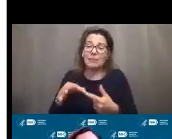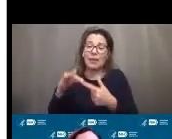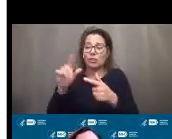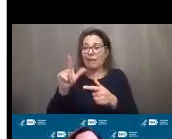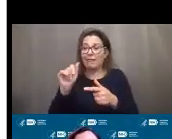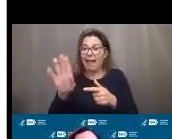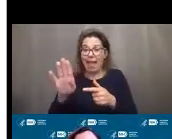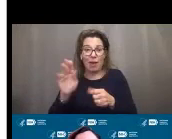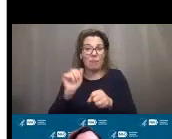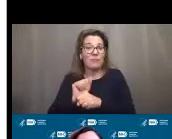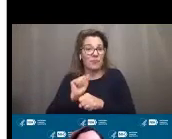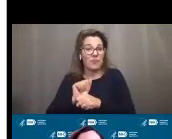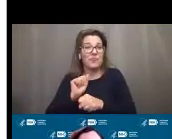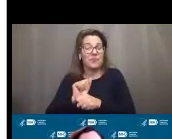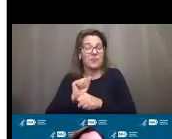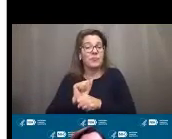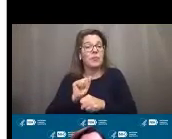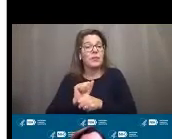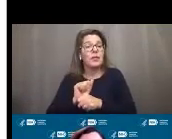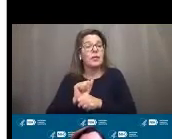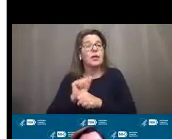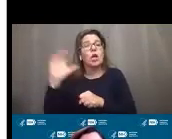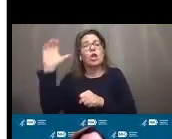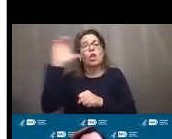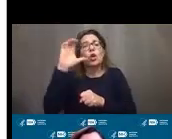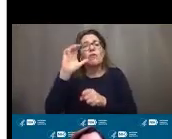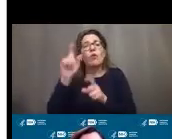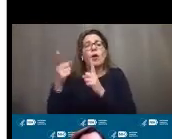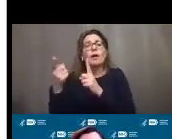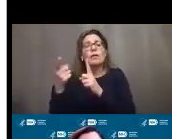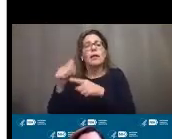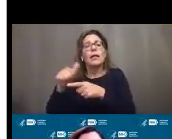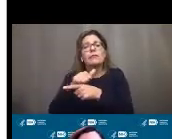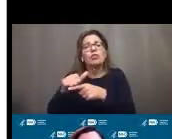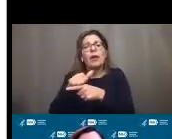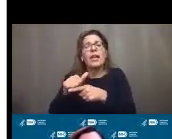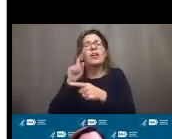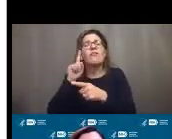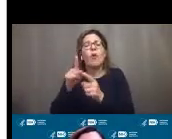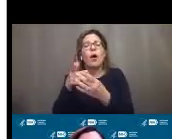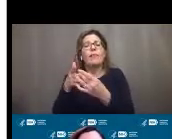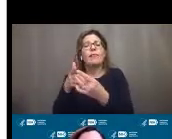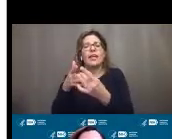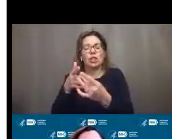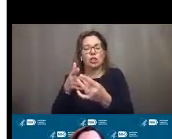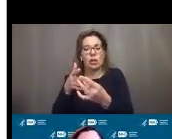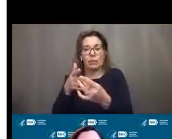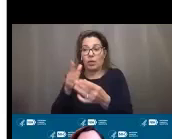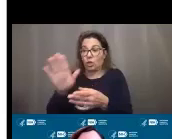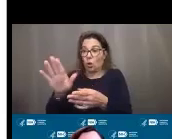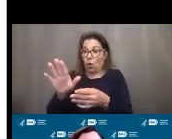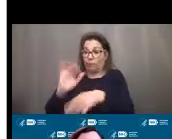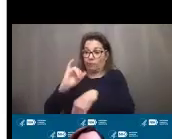So I've interacted with a lot of principal investigators and trainings through programs